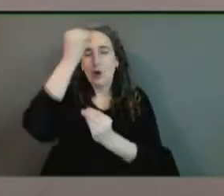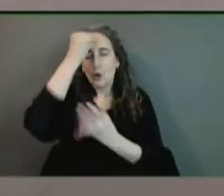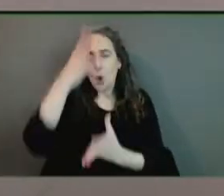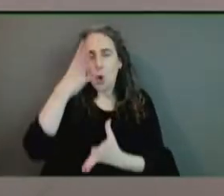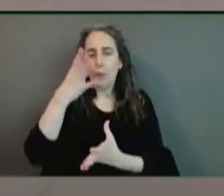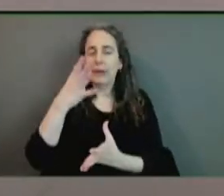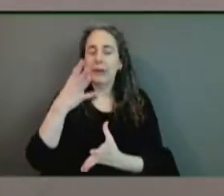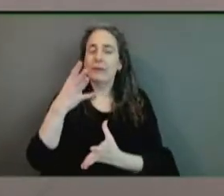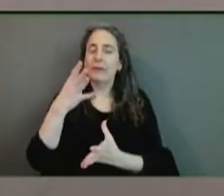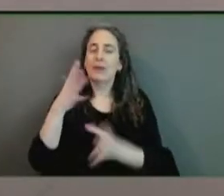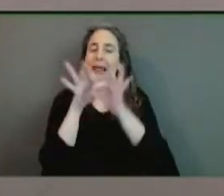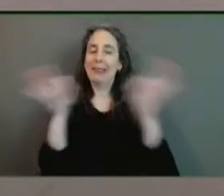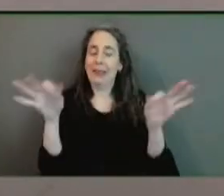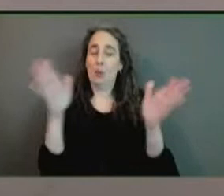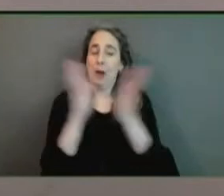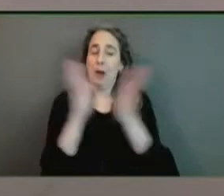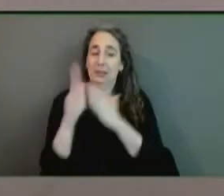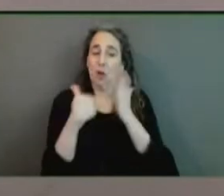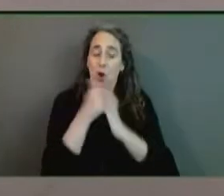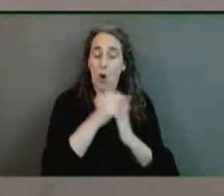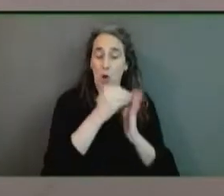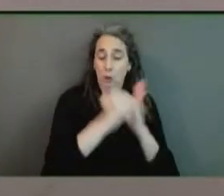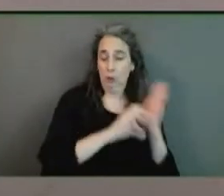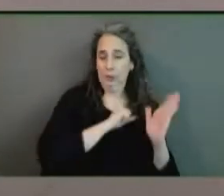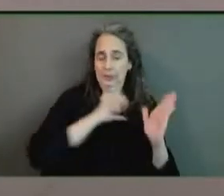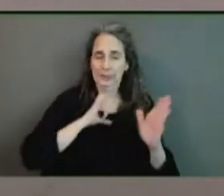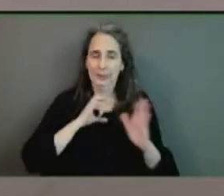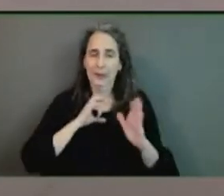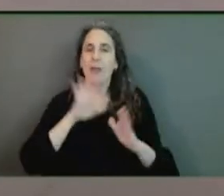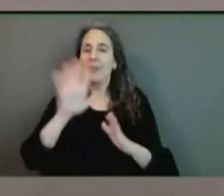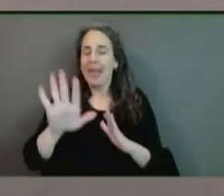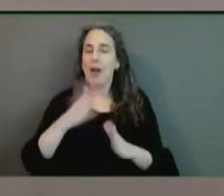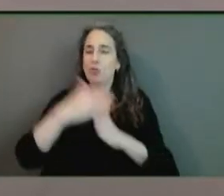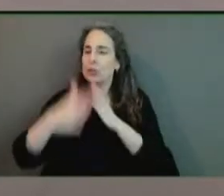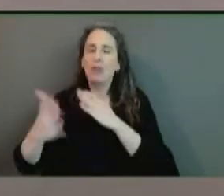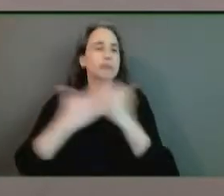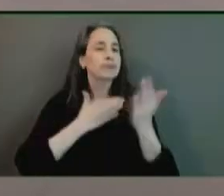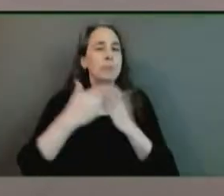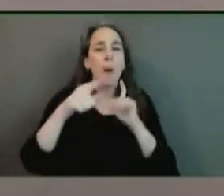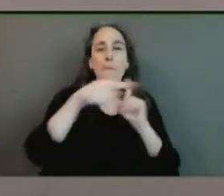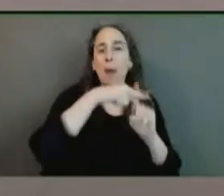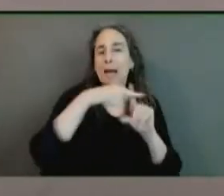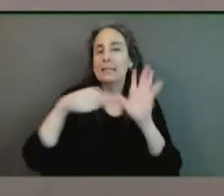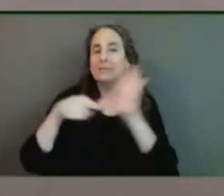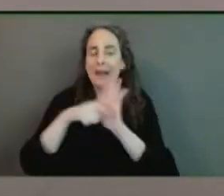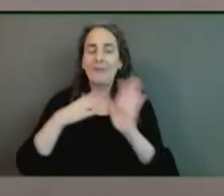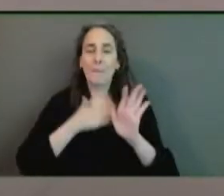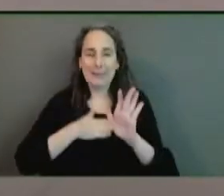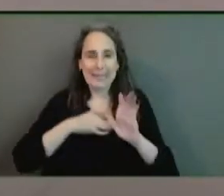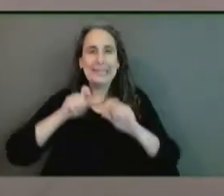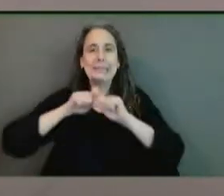and then at the top of our website in the Covid information box. There's a link where we're asking all students and staff